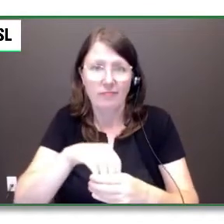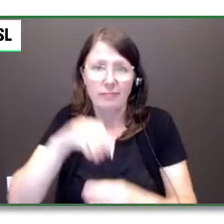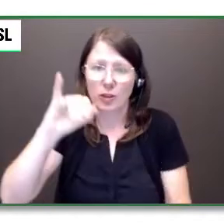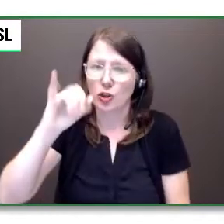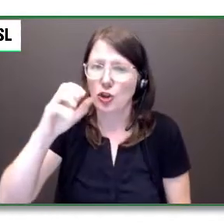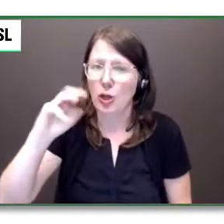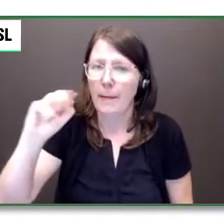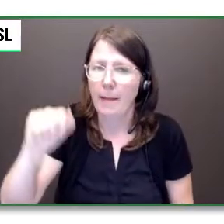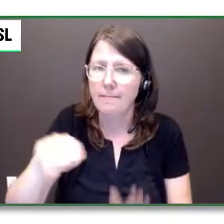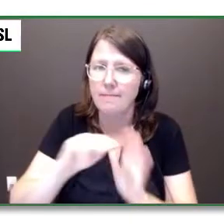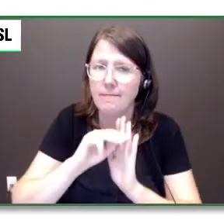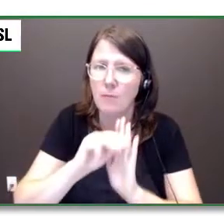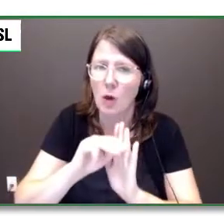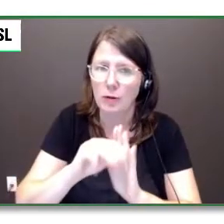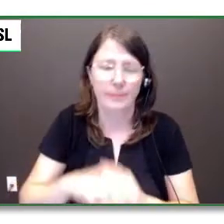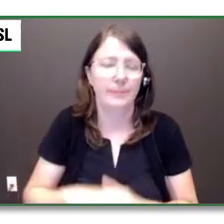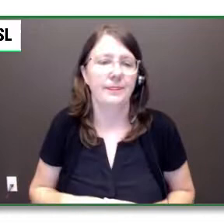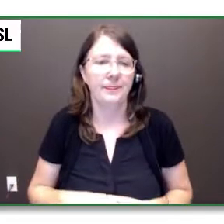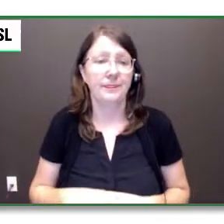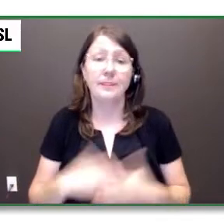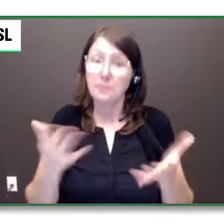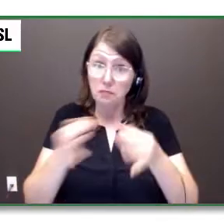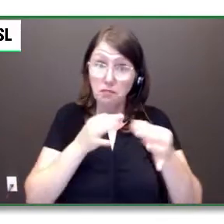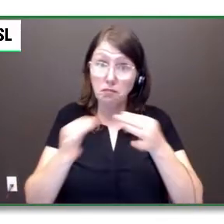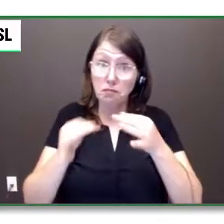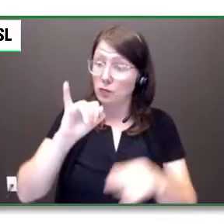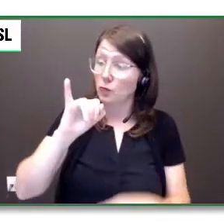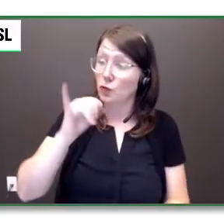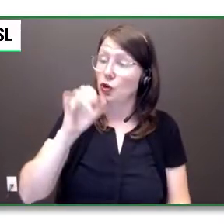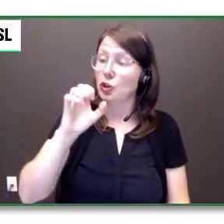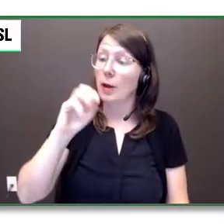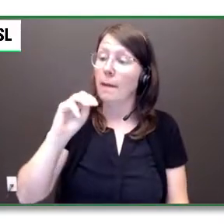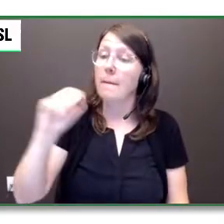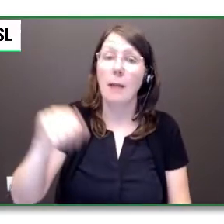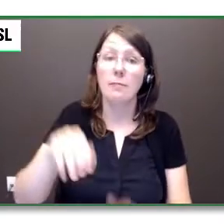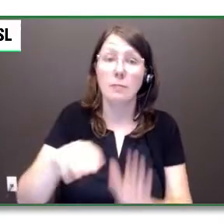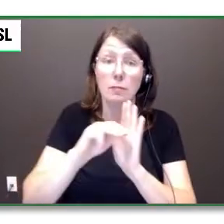So in this model what we have is at the top we've got three boxes that are